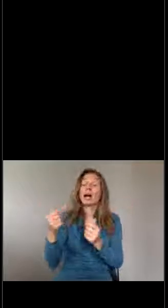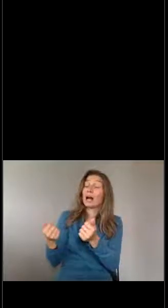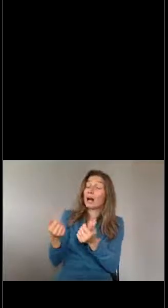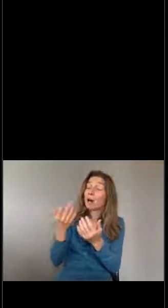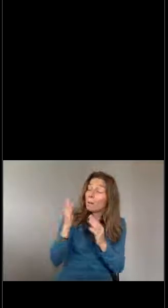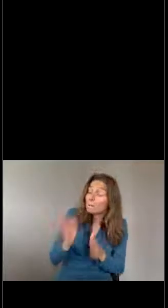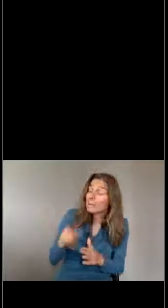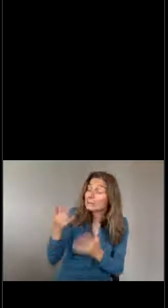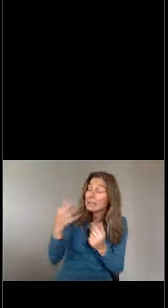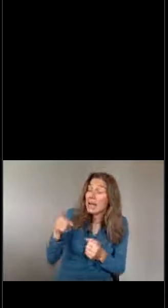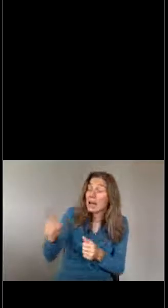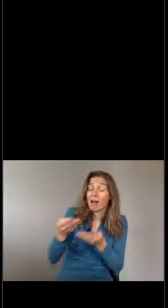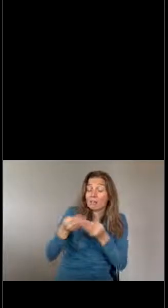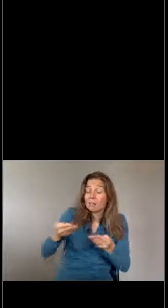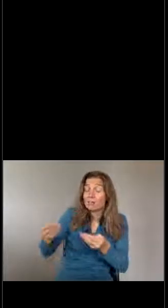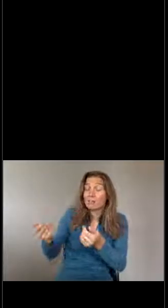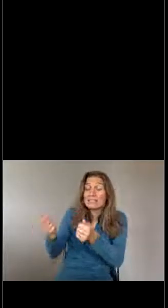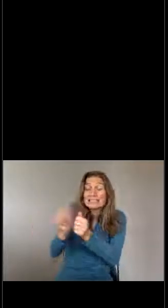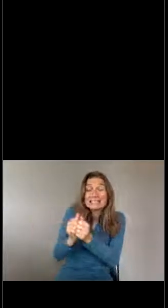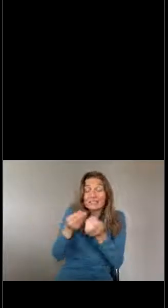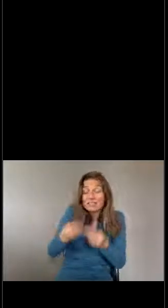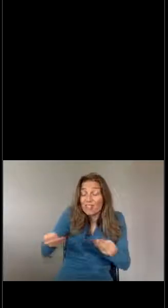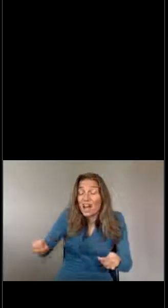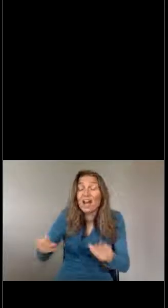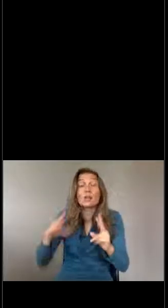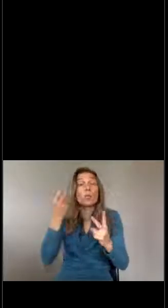there were cash transfers that were disability targeted.